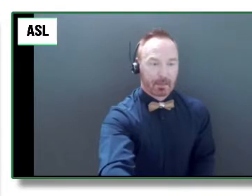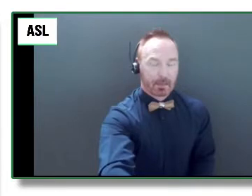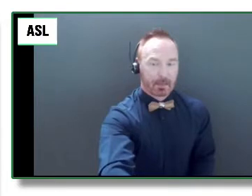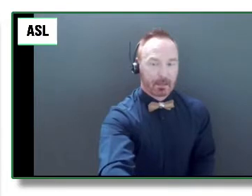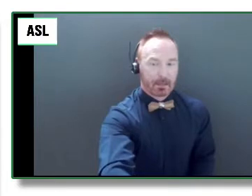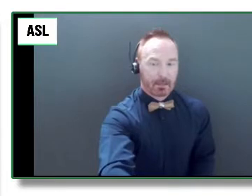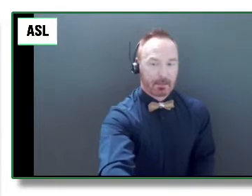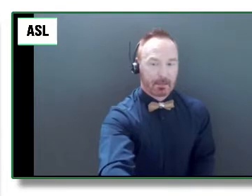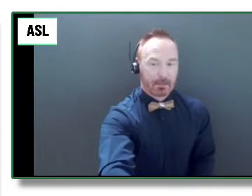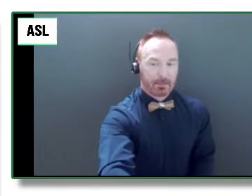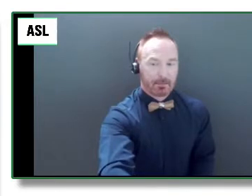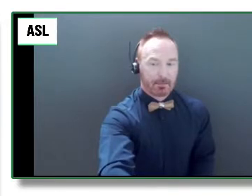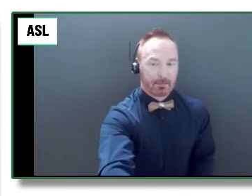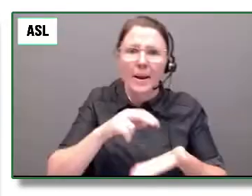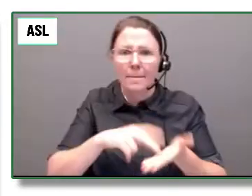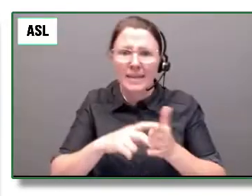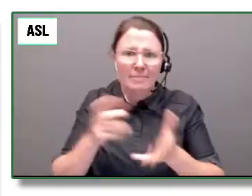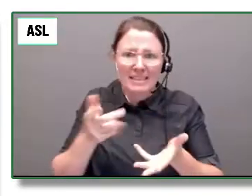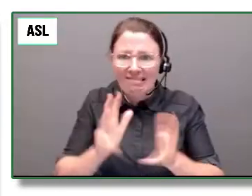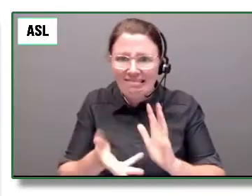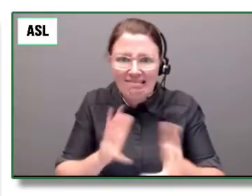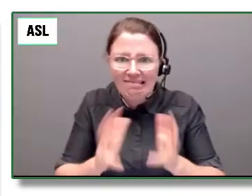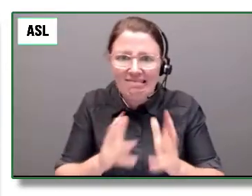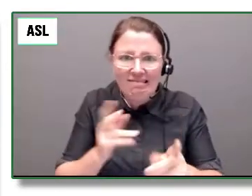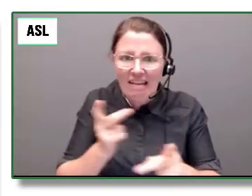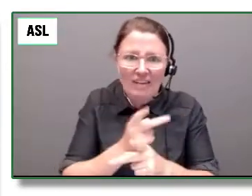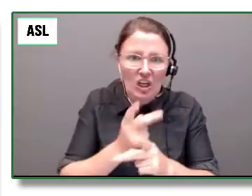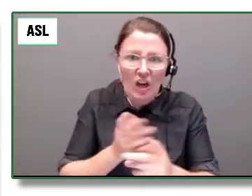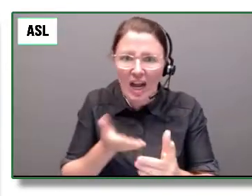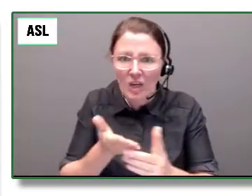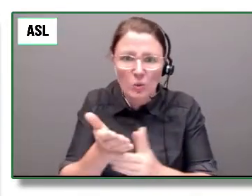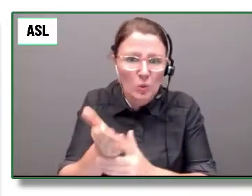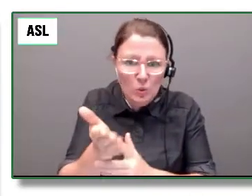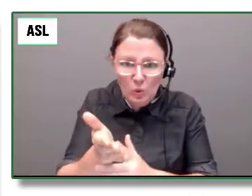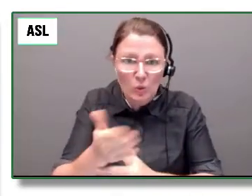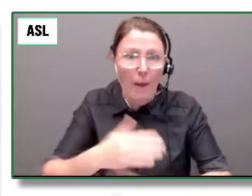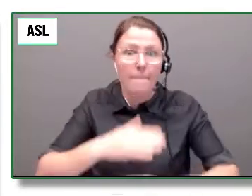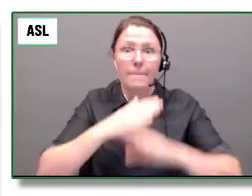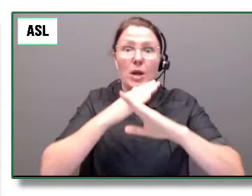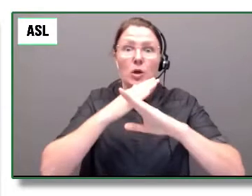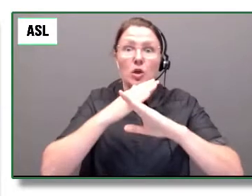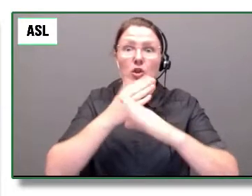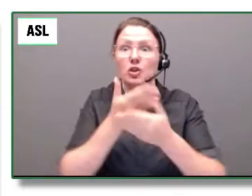things. Barriers would exist but that's really just because I had a disability.